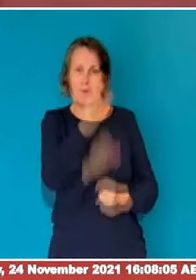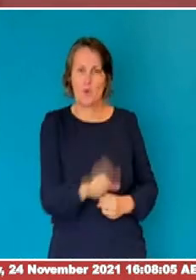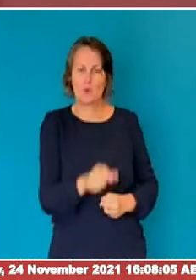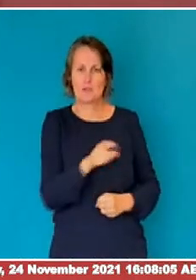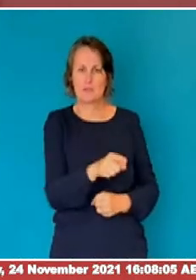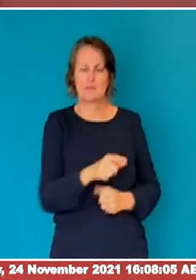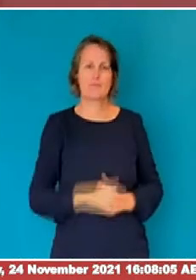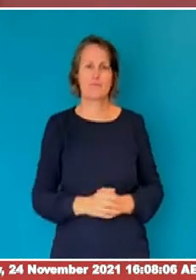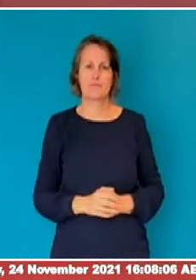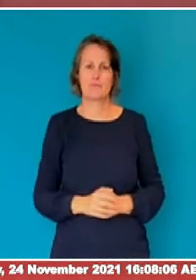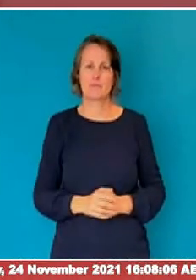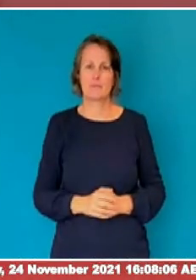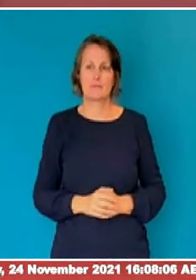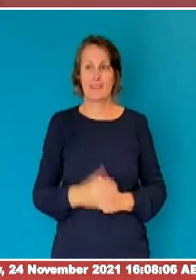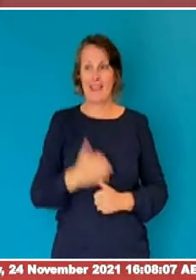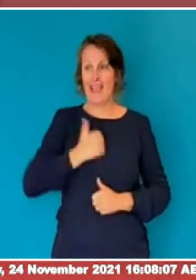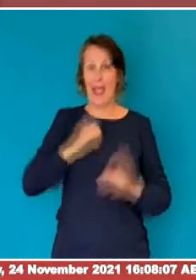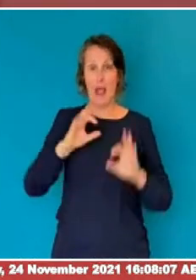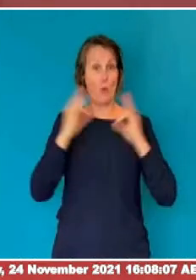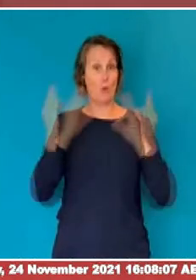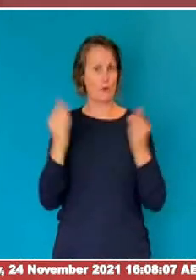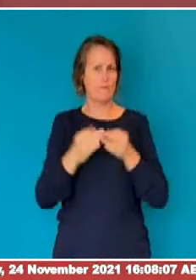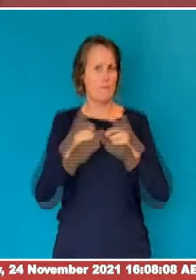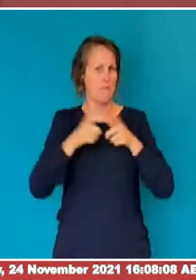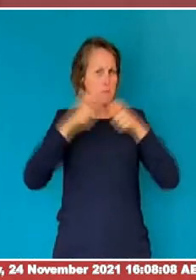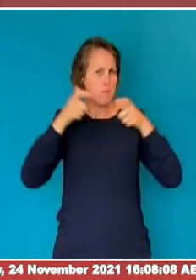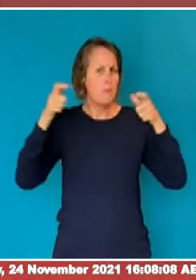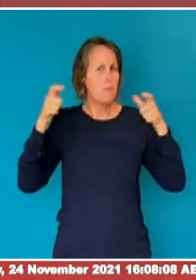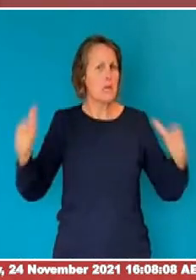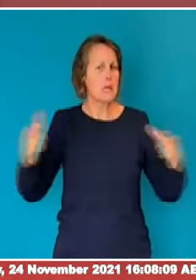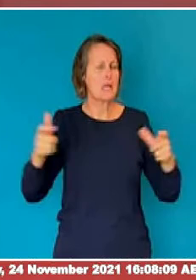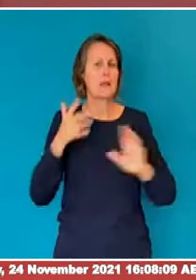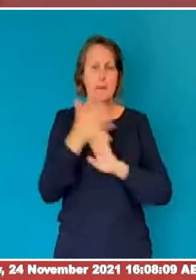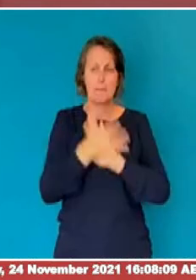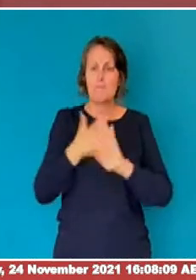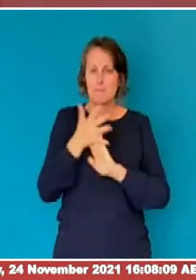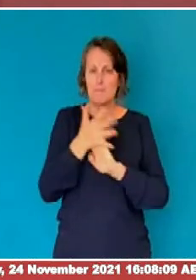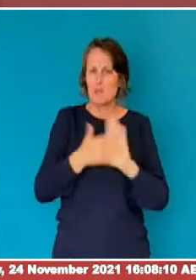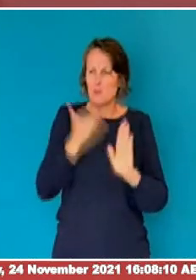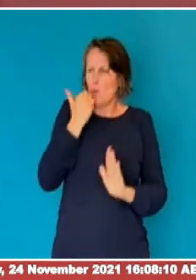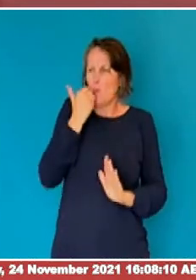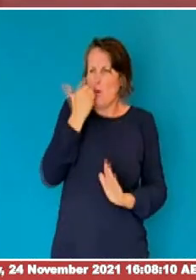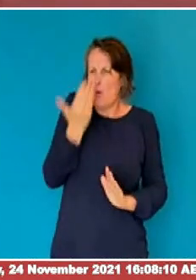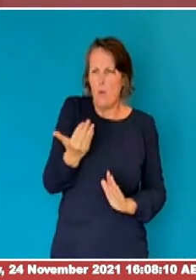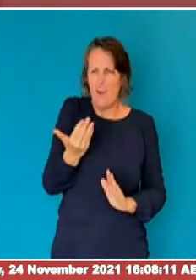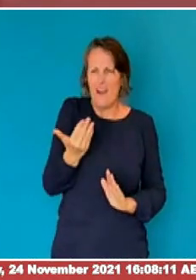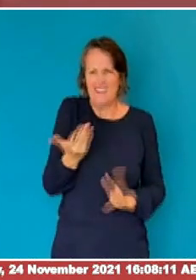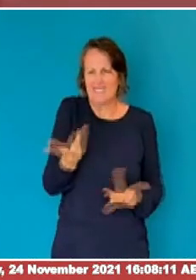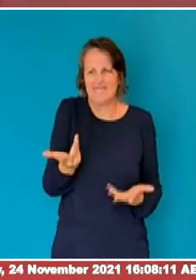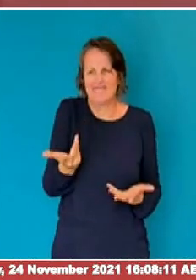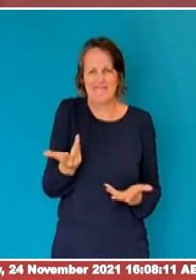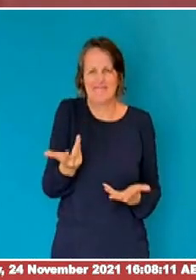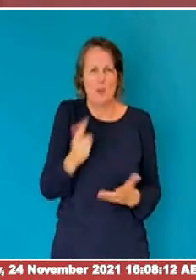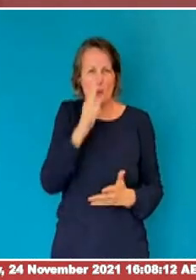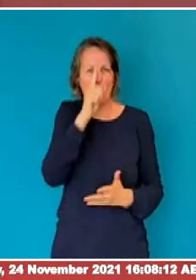And the size of our organisation generally lets us always, you know, support workplace